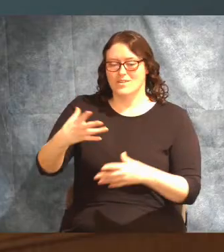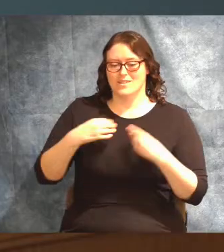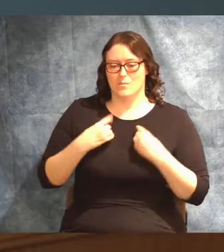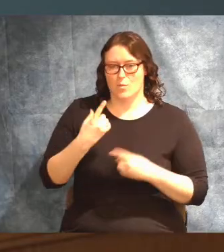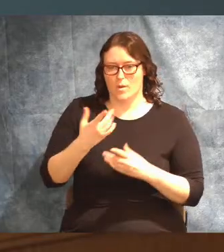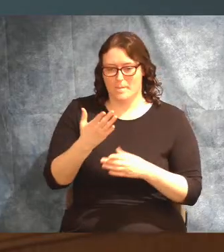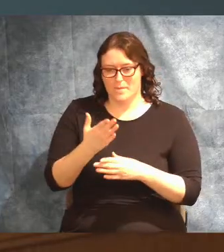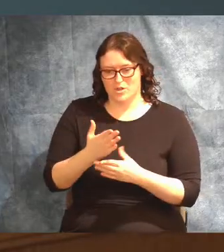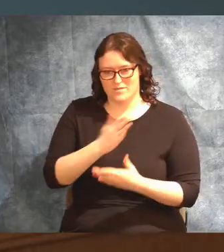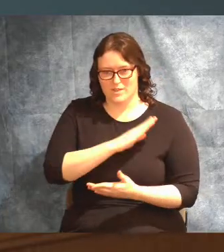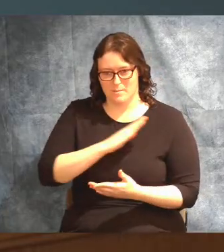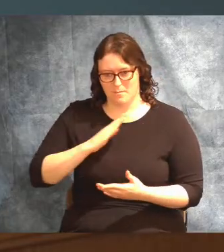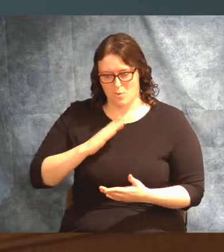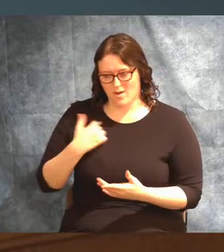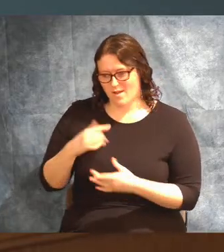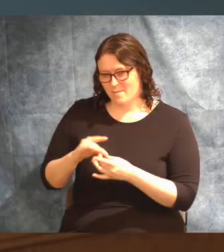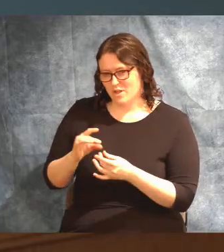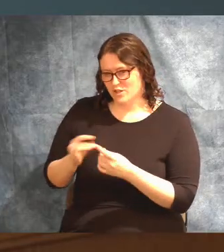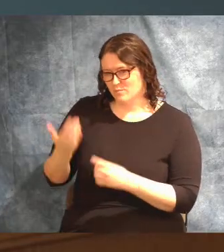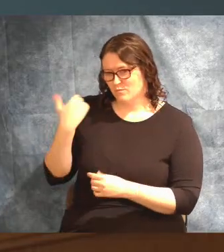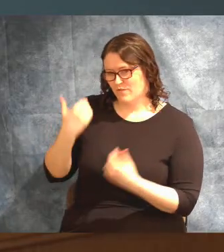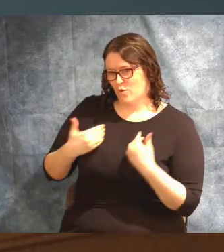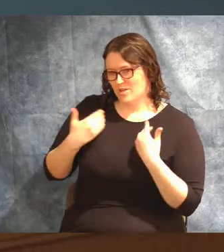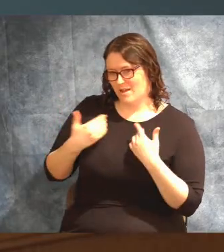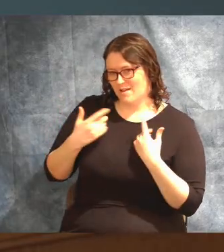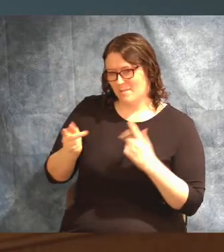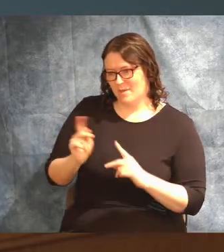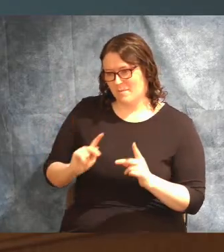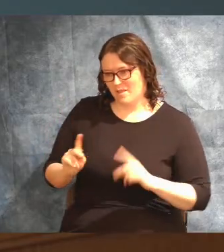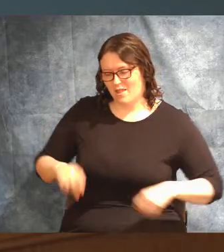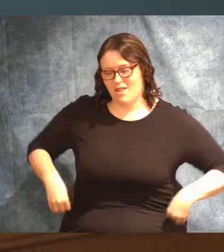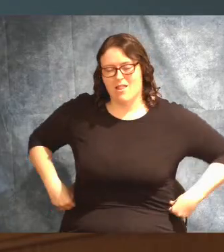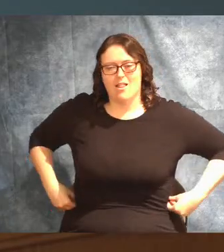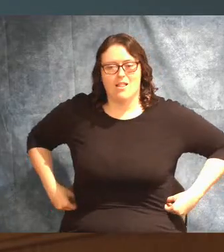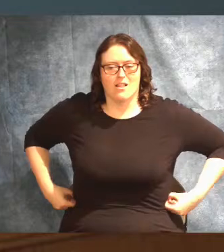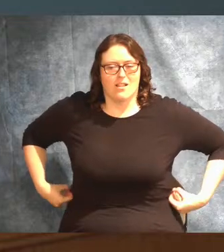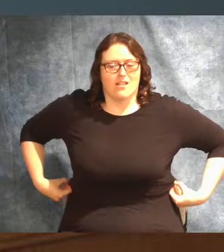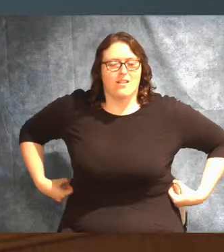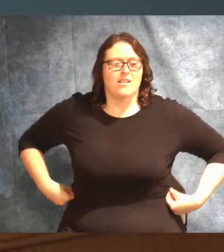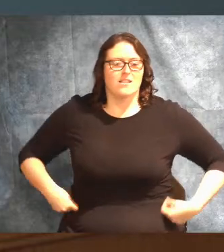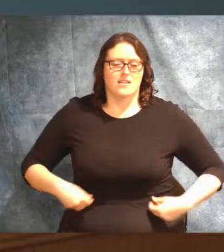but I mentioned earlier about young people that, um, there's a thought that we can have young